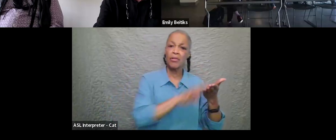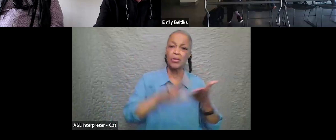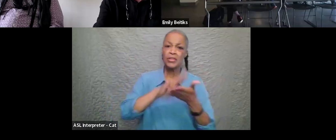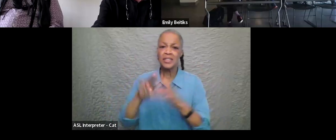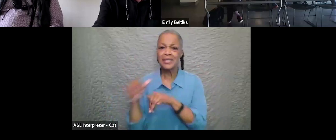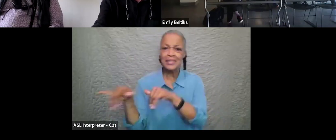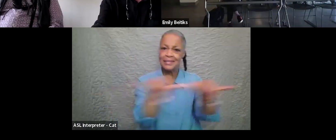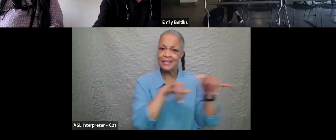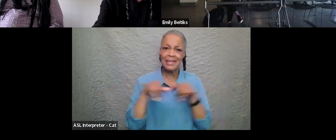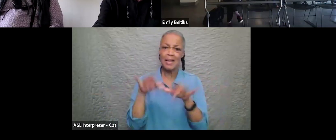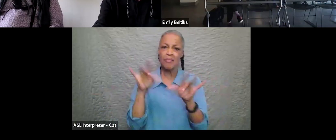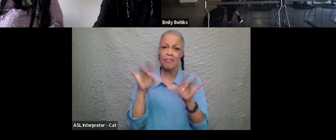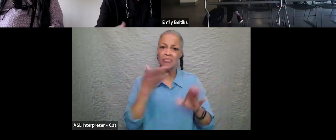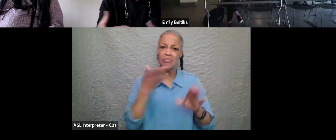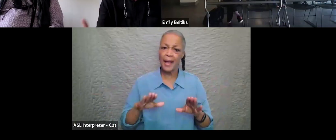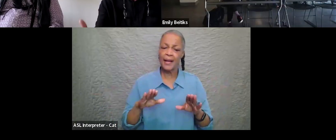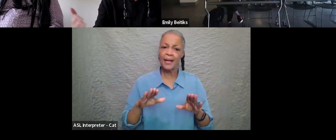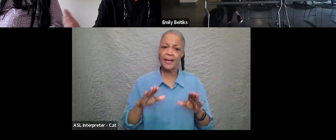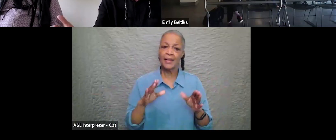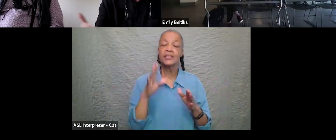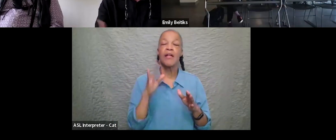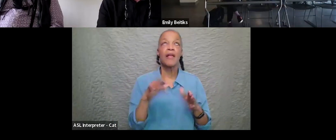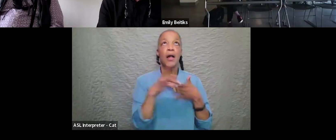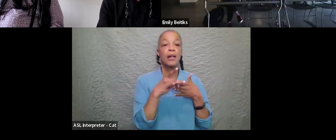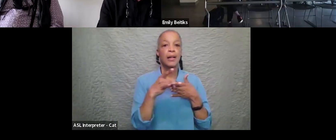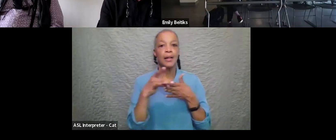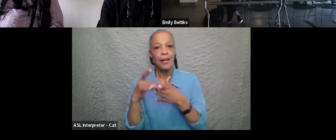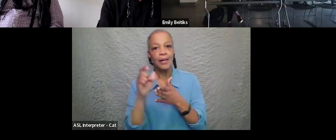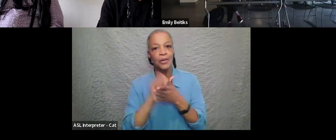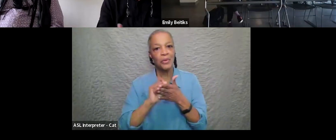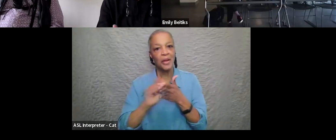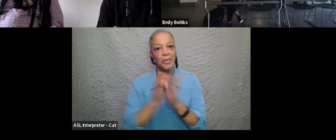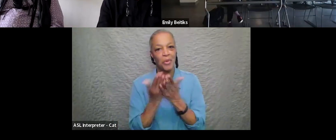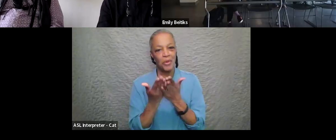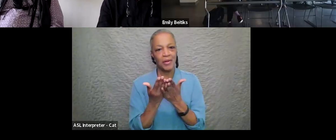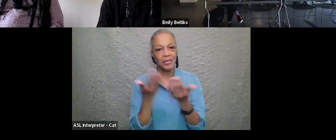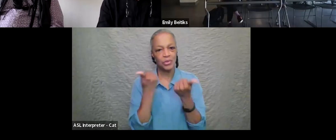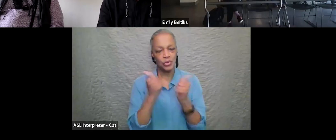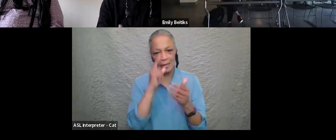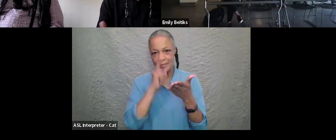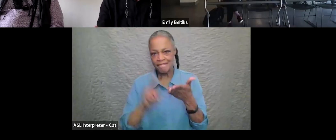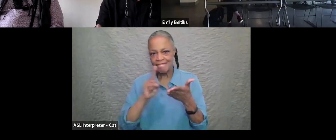And that's what led me, sort of, into the book to try to look at other cases